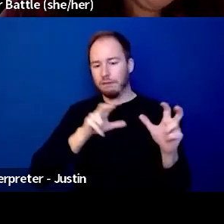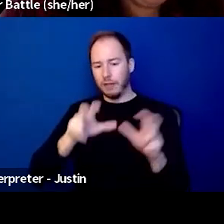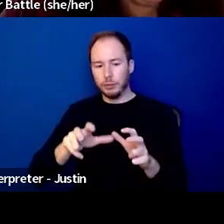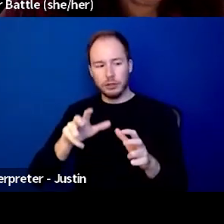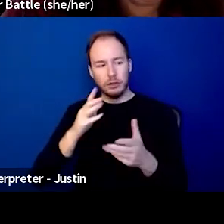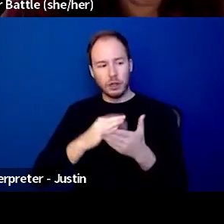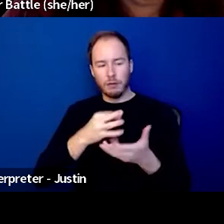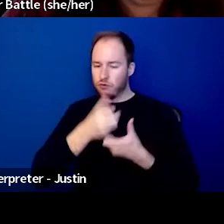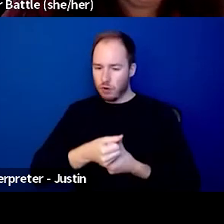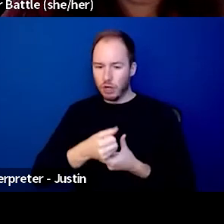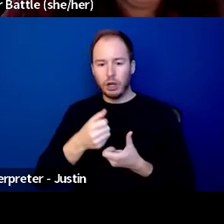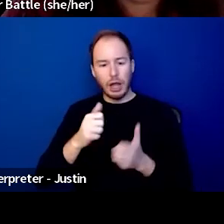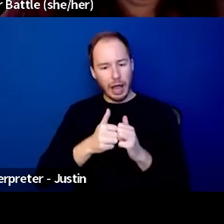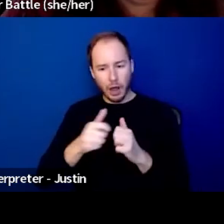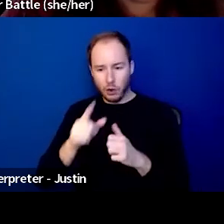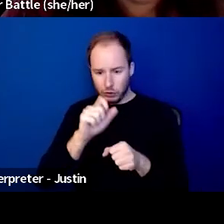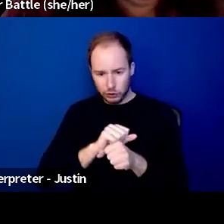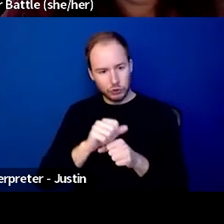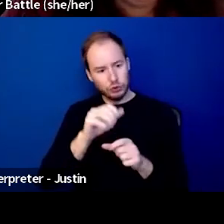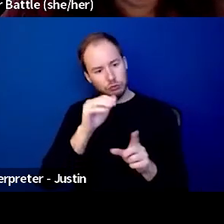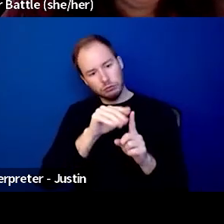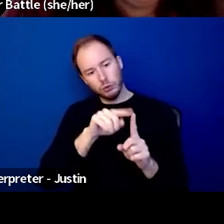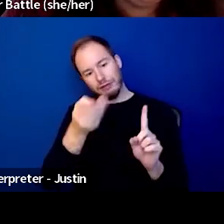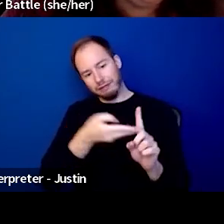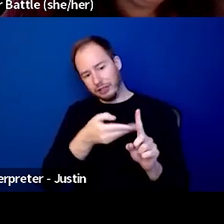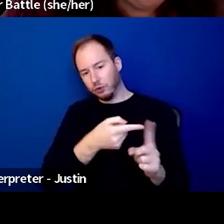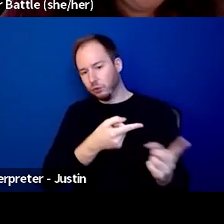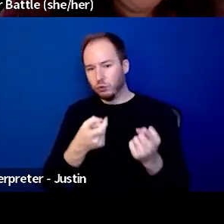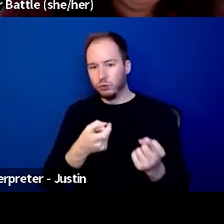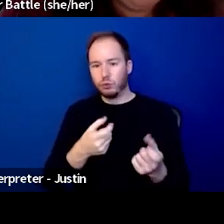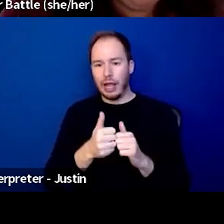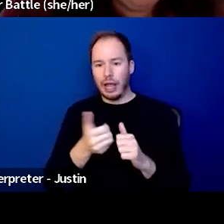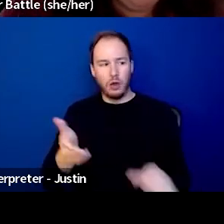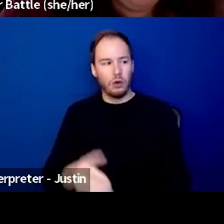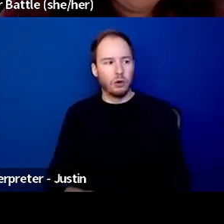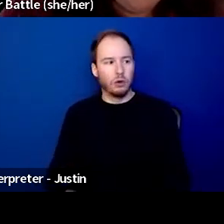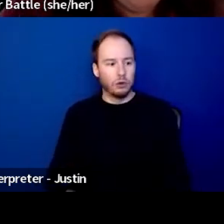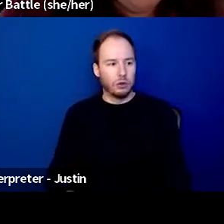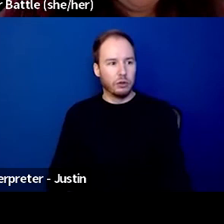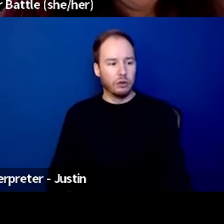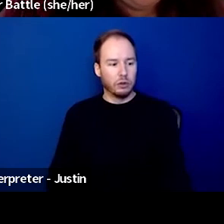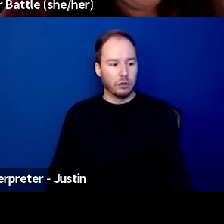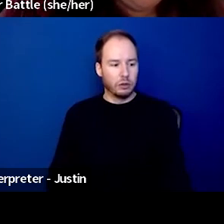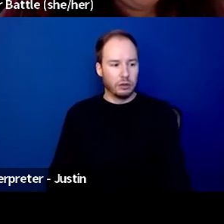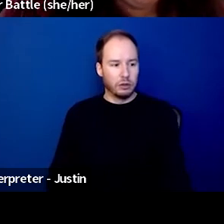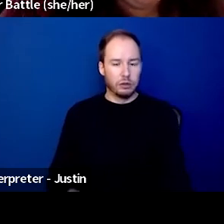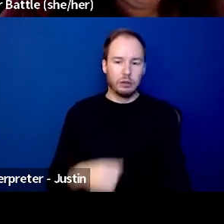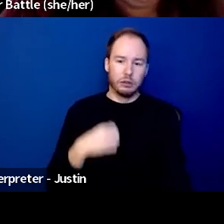A lot of the questions come up as far as, how did you do that? How did you get buy-in? Well, I always like to say,